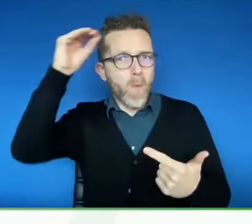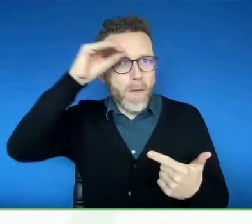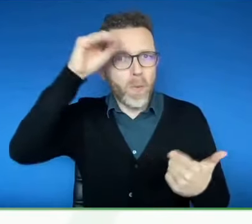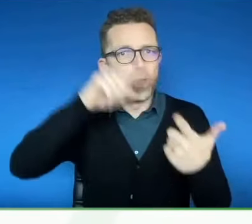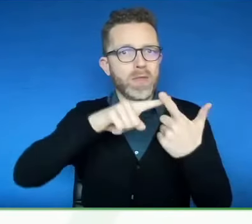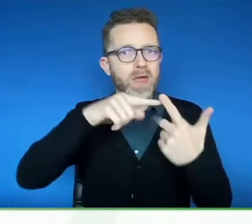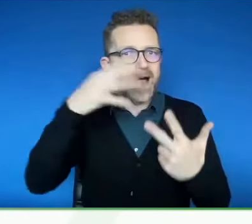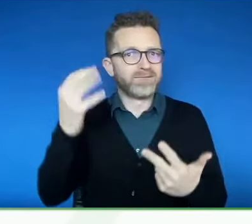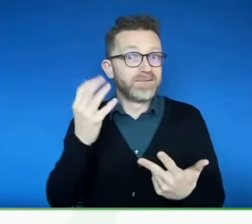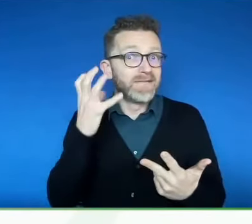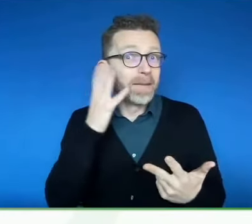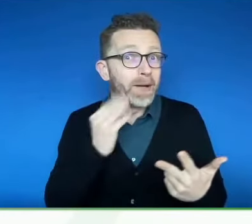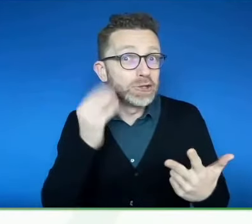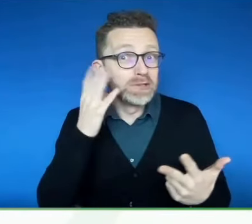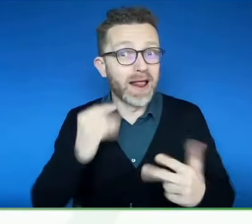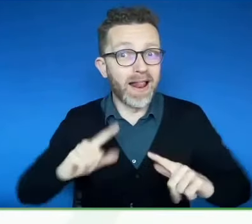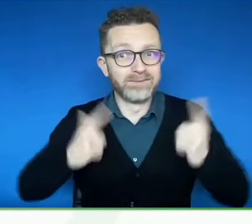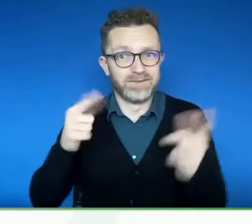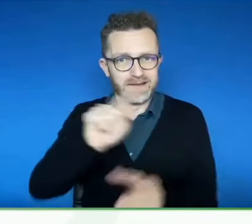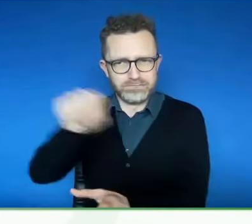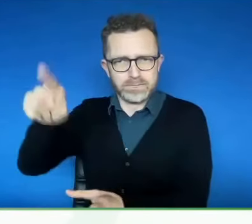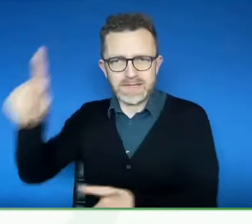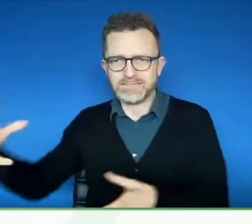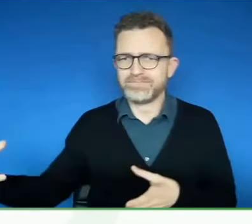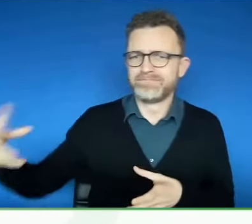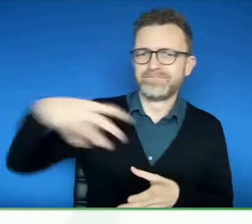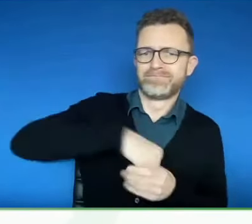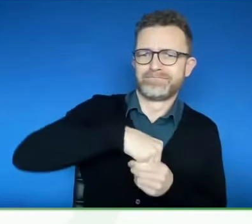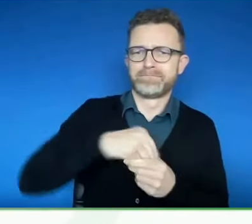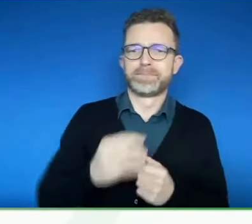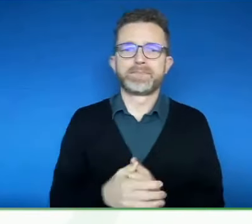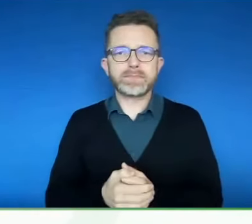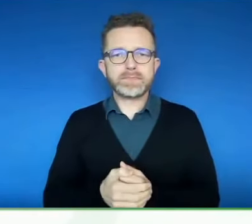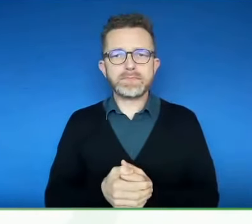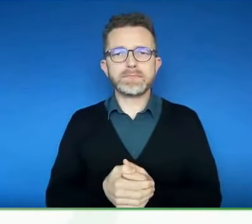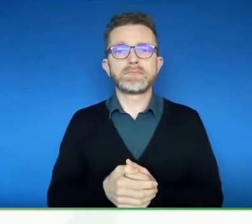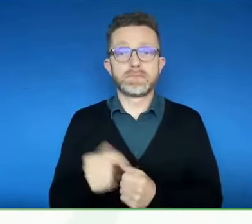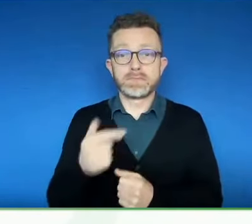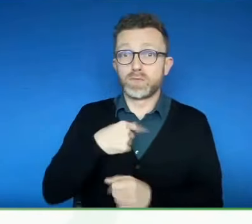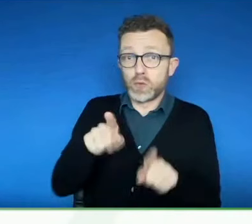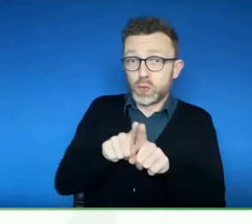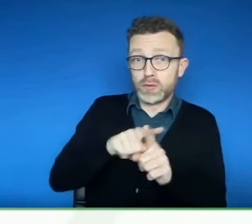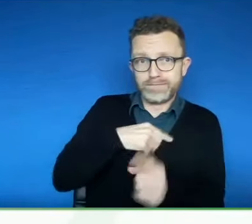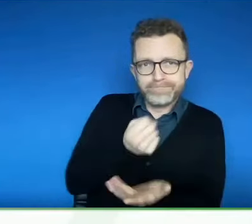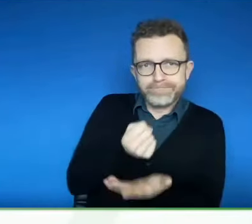That will set the criteria to identify what needs to be done. Measure it.